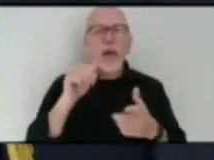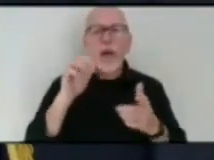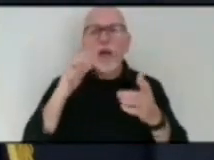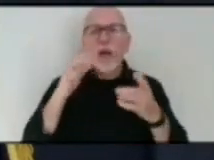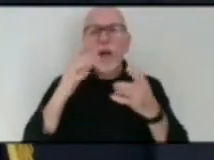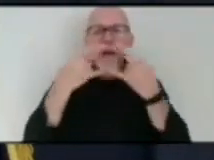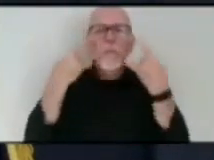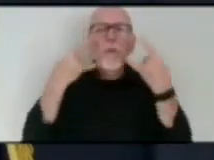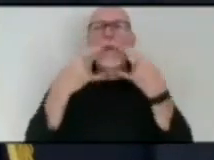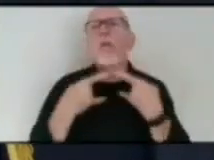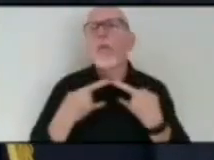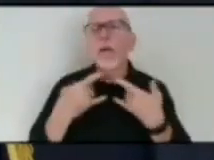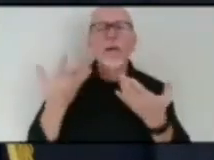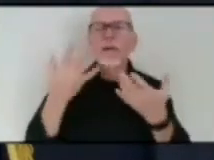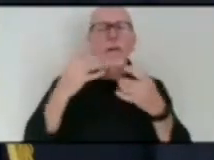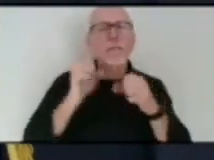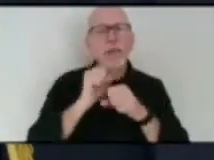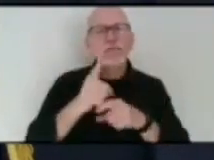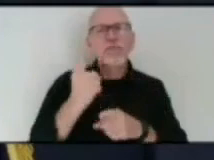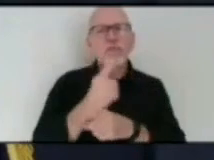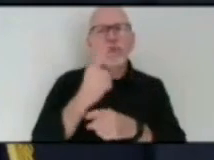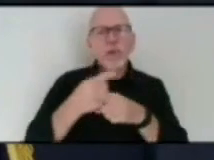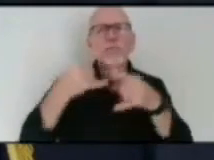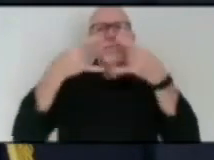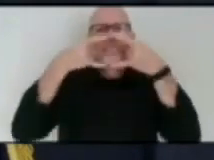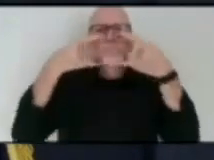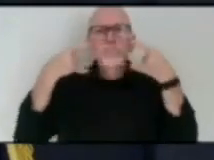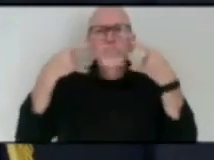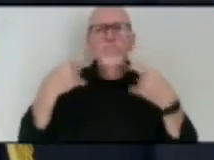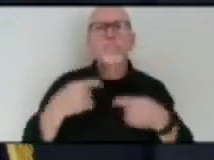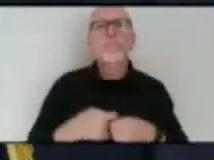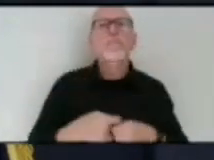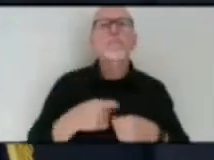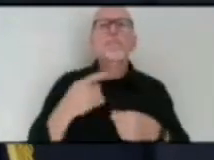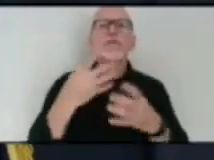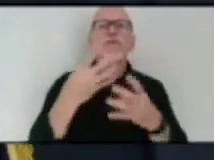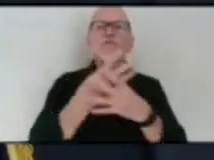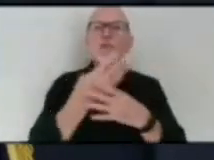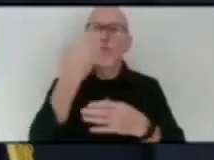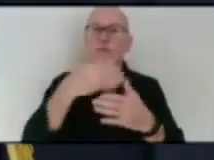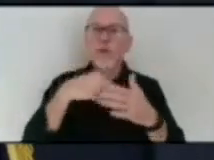keep it properly, warn screening at the front door just doing those things that